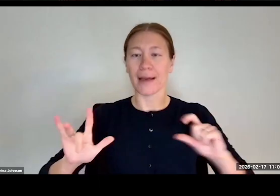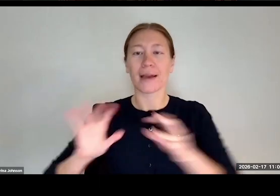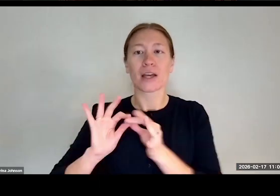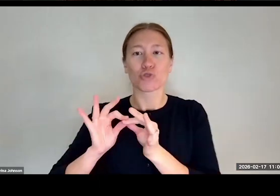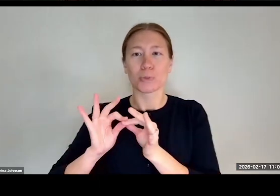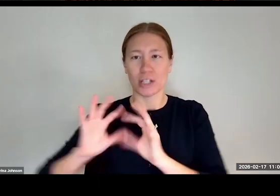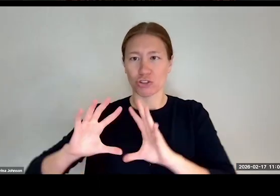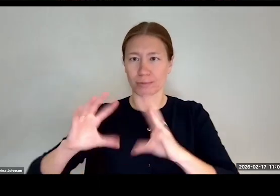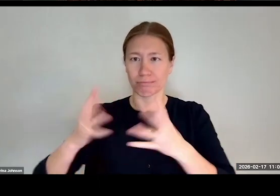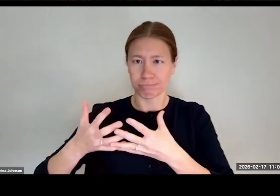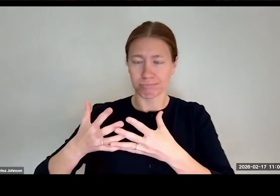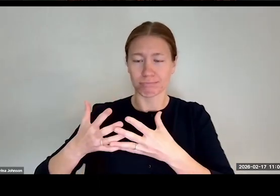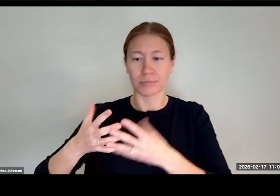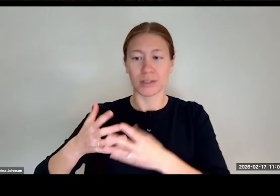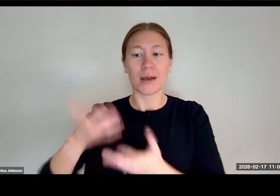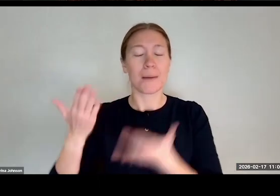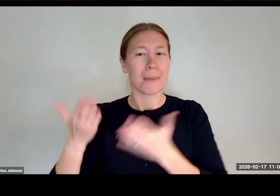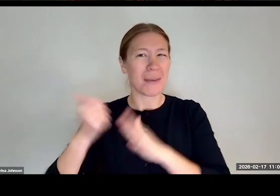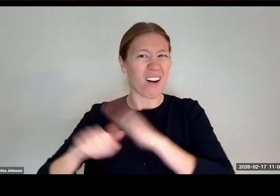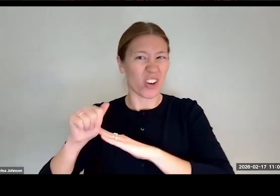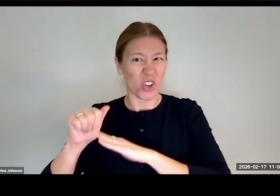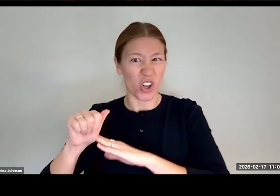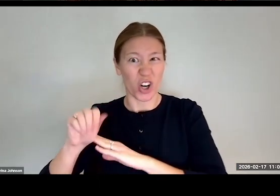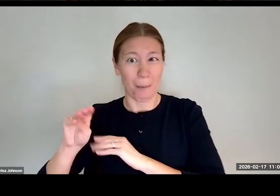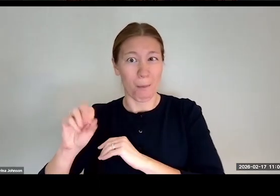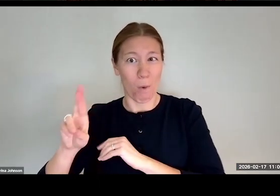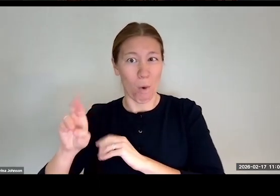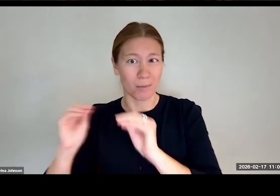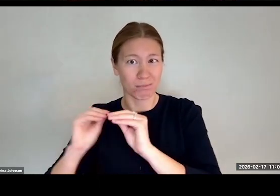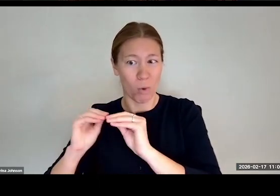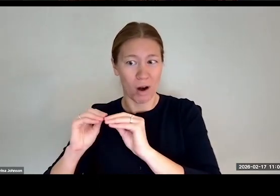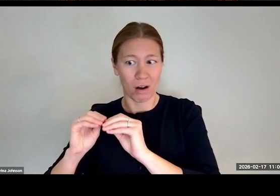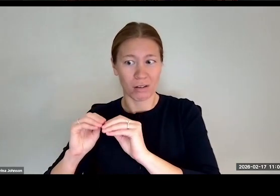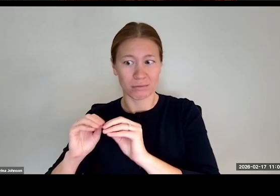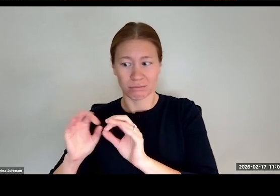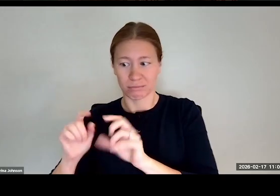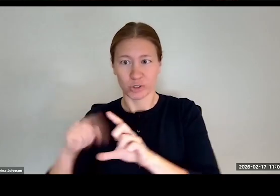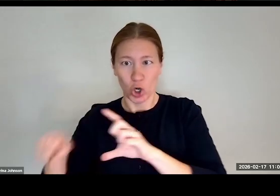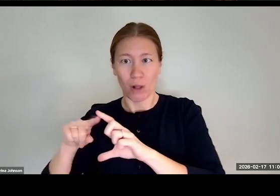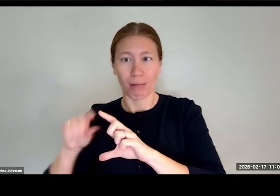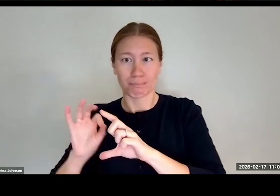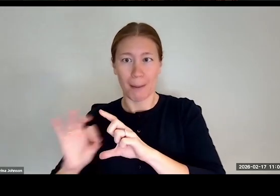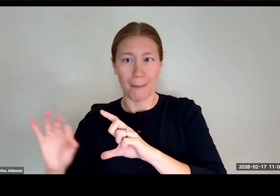toolbar, which may be listed under the more option. And then selecting American Sign Language from the